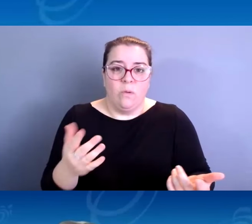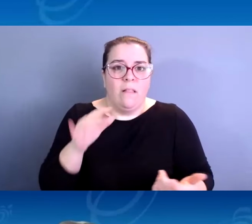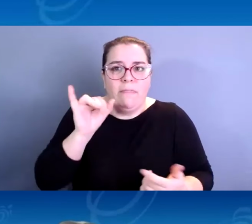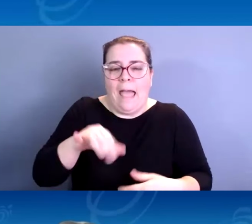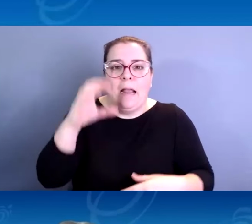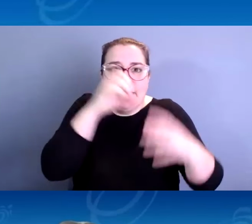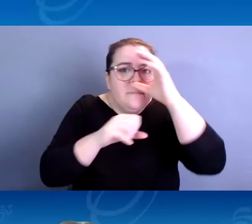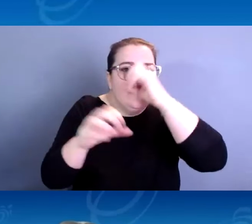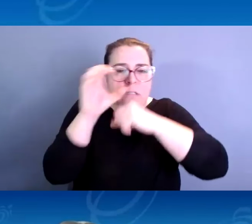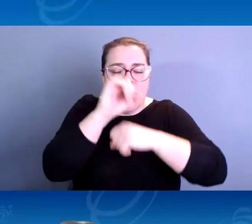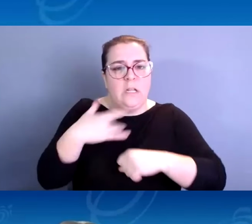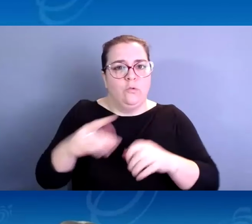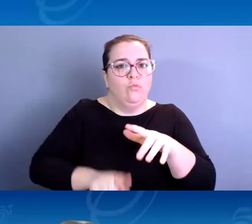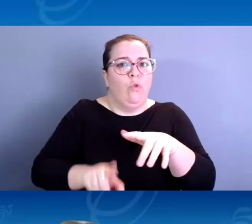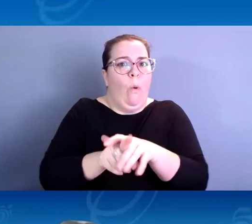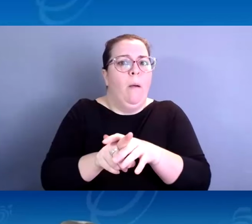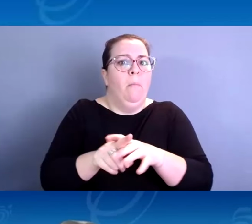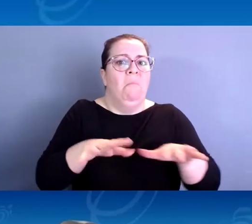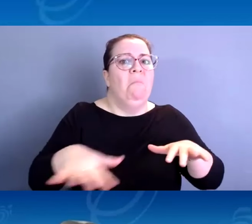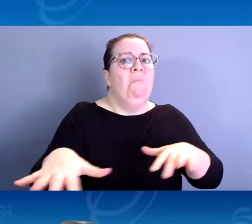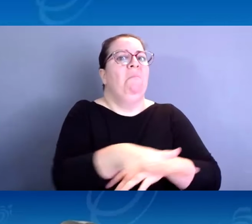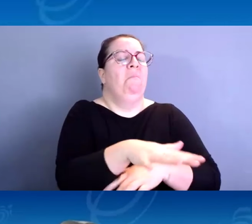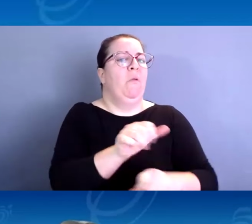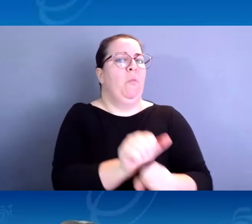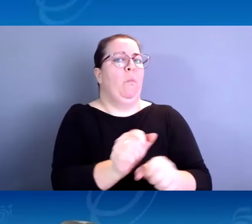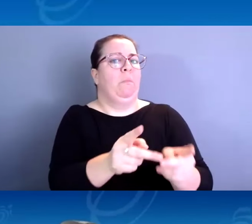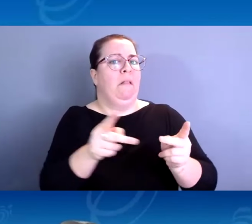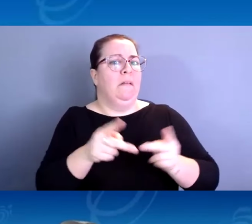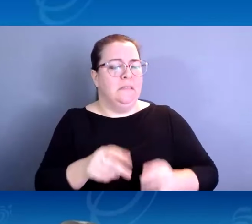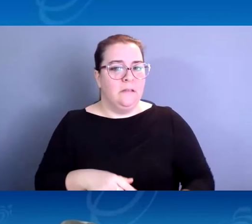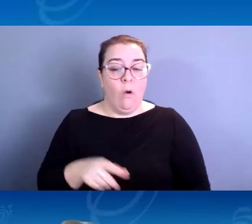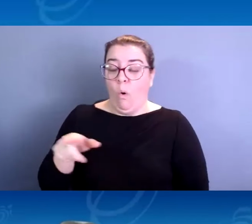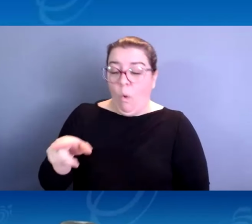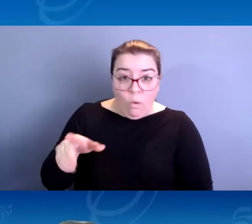it's oftentimes believed, you know, they aren't as smart and maybe aren't as capable of handling